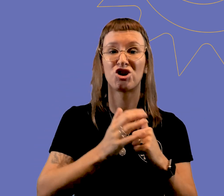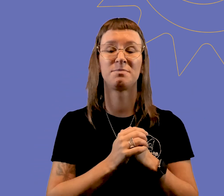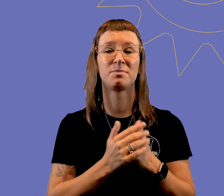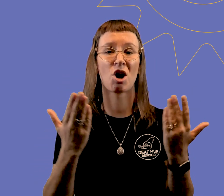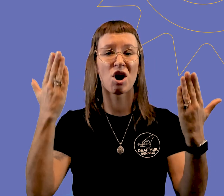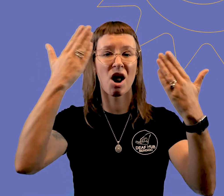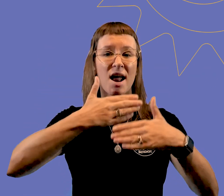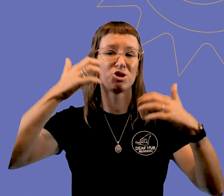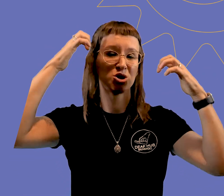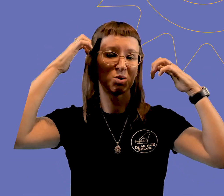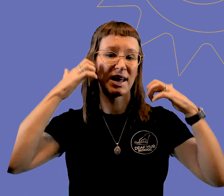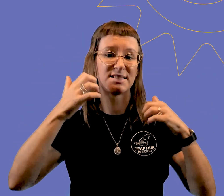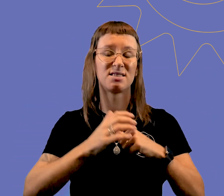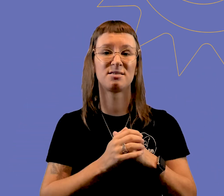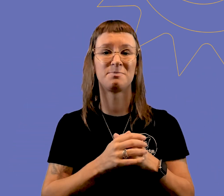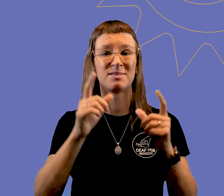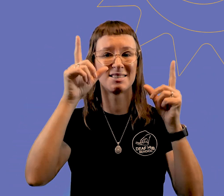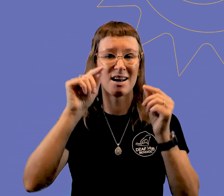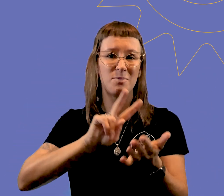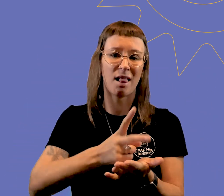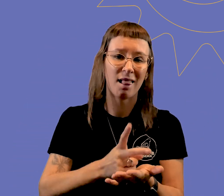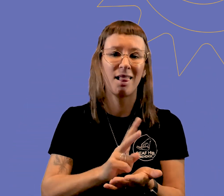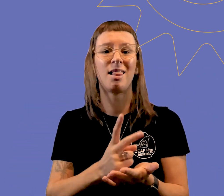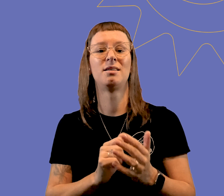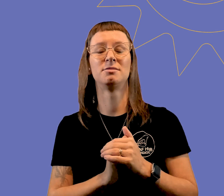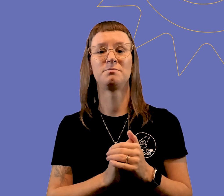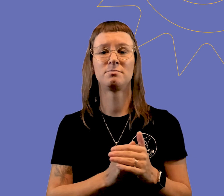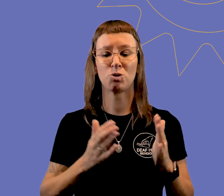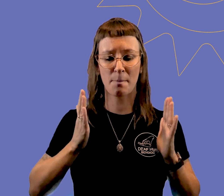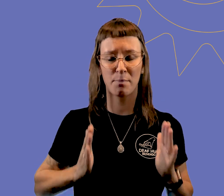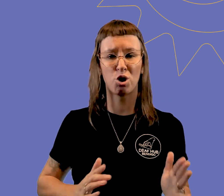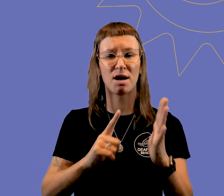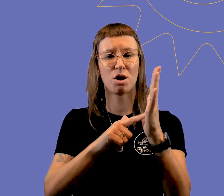flushes. 3- Night sweats. 4- Problem sleeping. 5- Pain in your joints. 6- And tiredness.